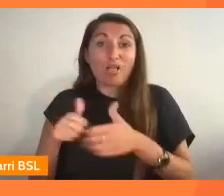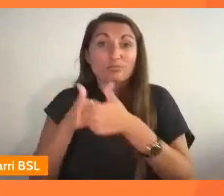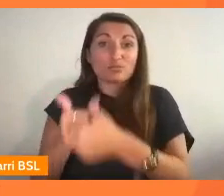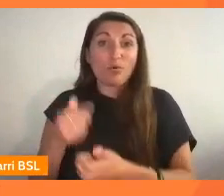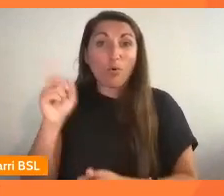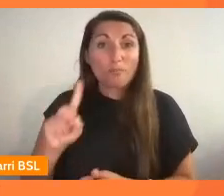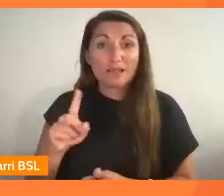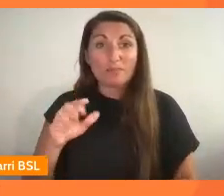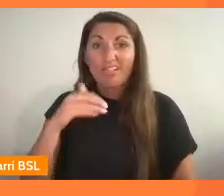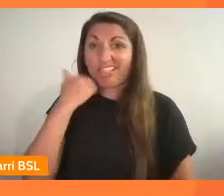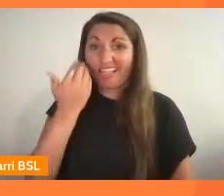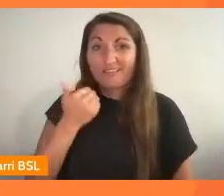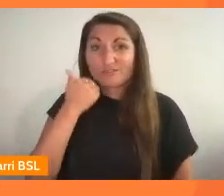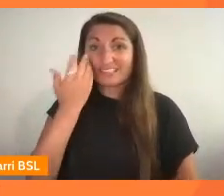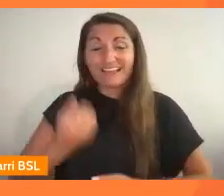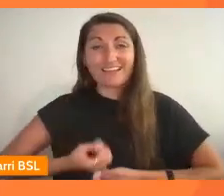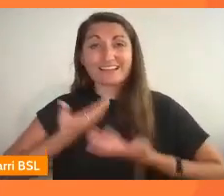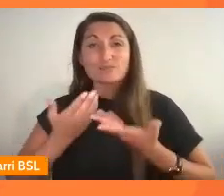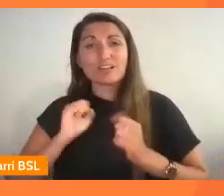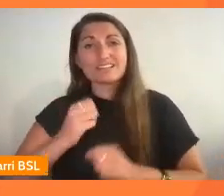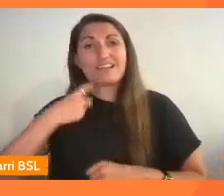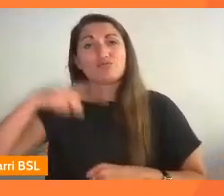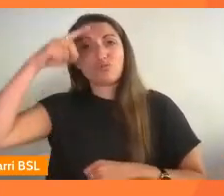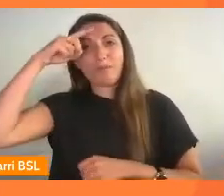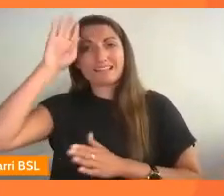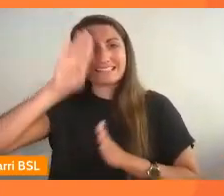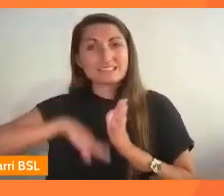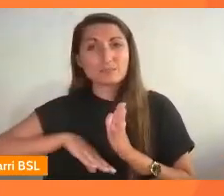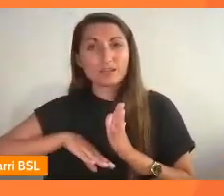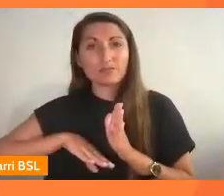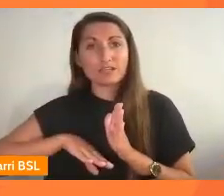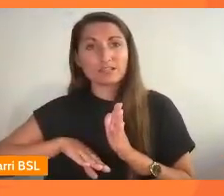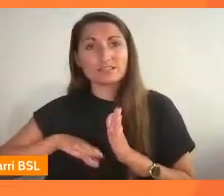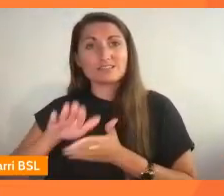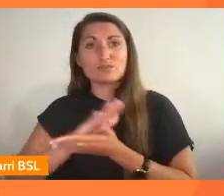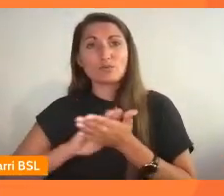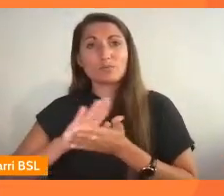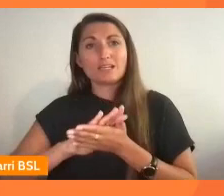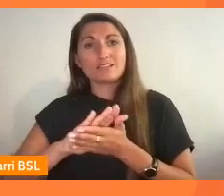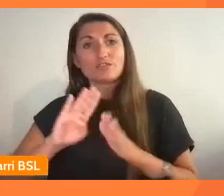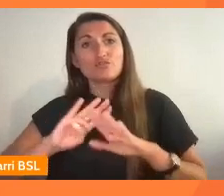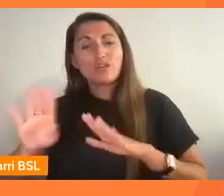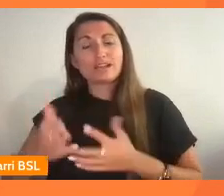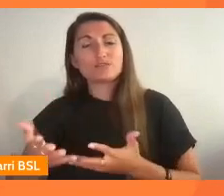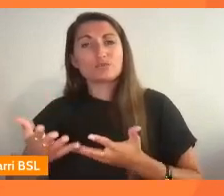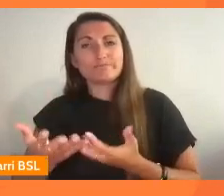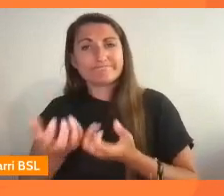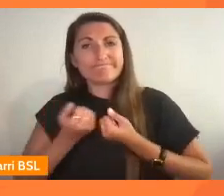experiences in order to get whatever it is they are trying to get out of it.